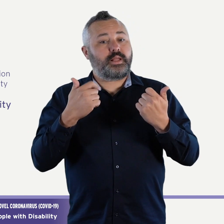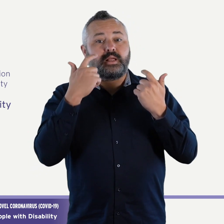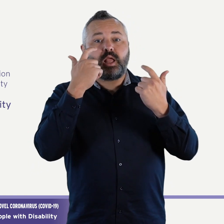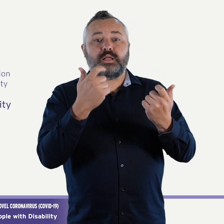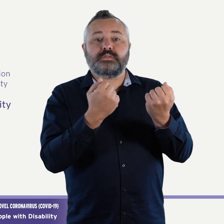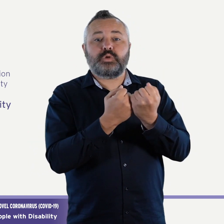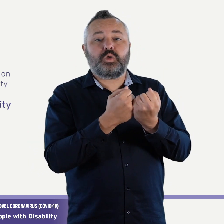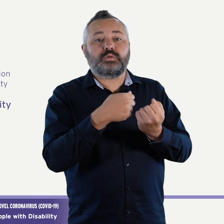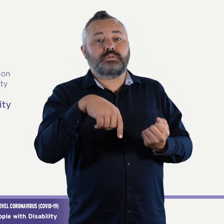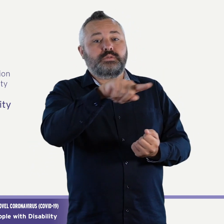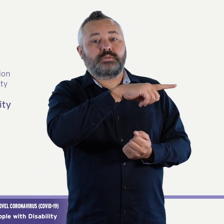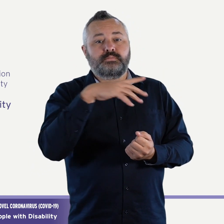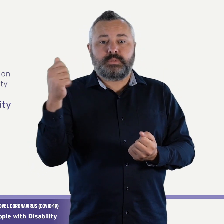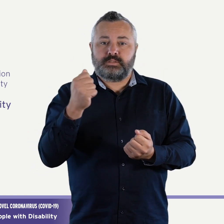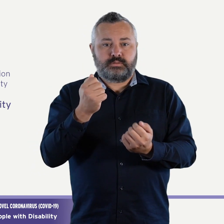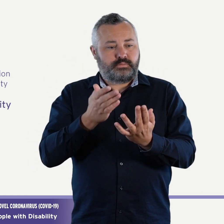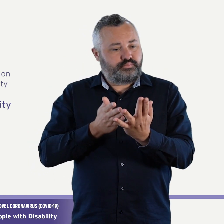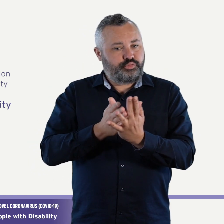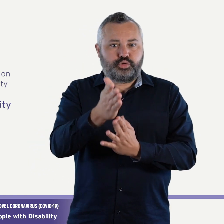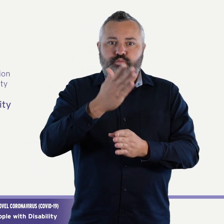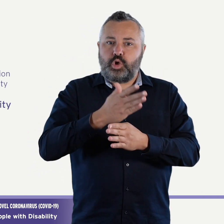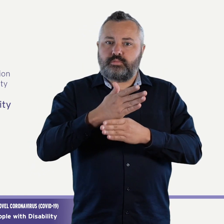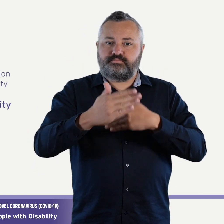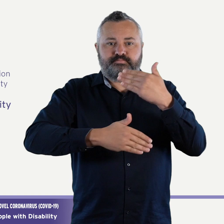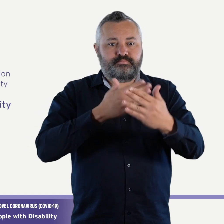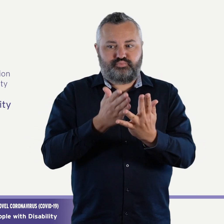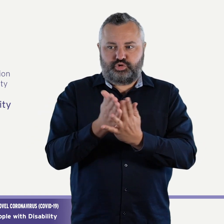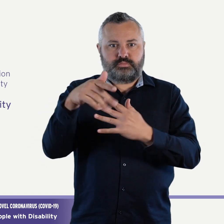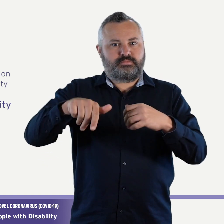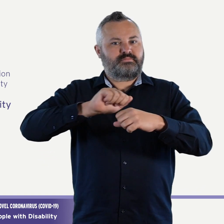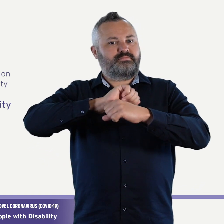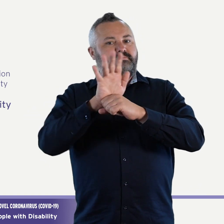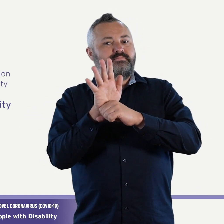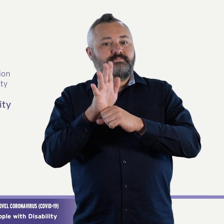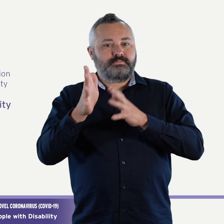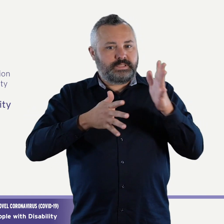Continuity in health care support is required during the pandemic period.